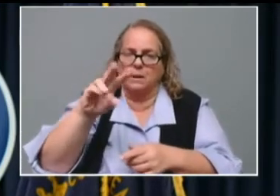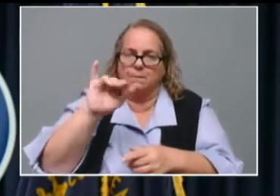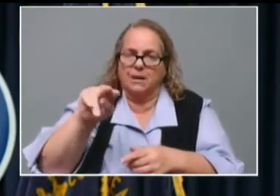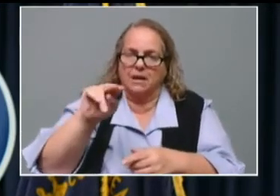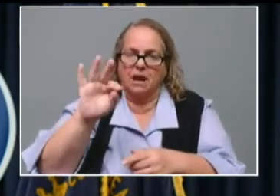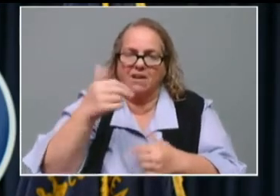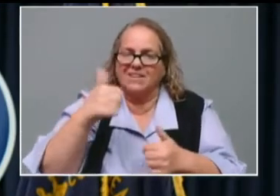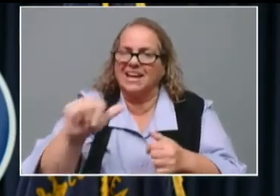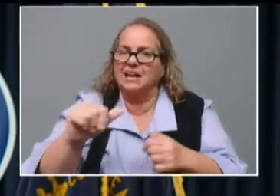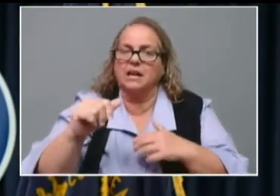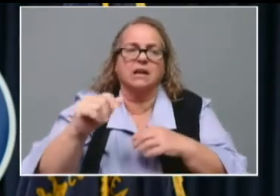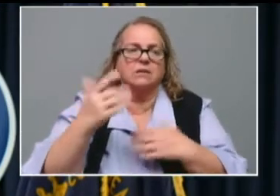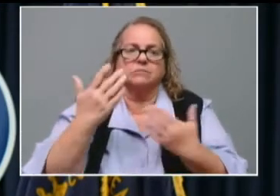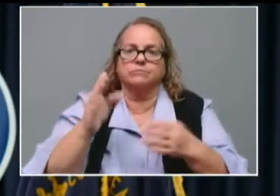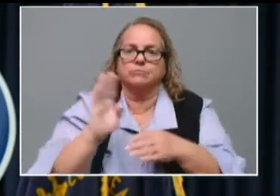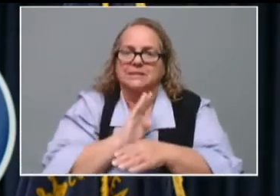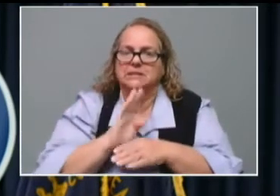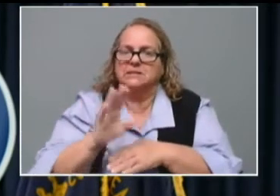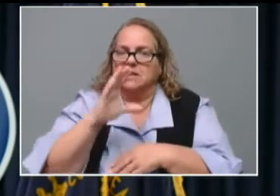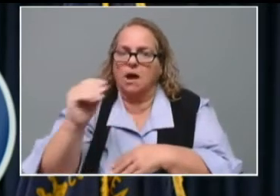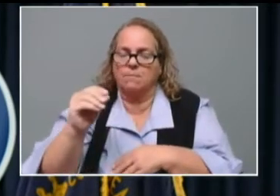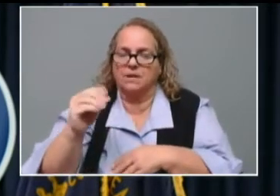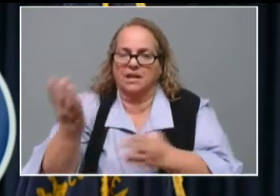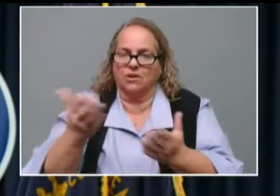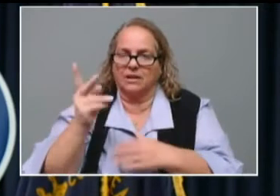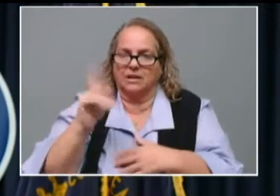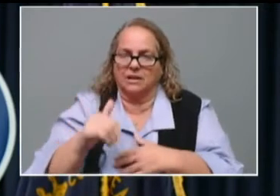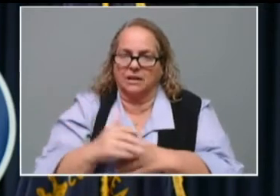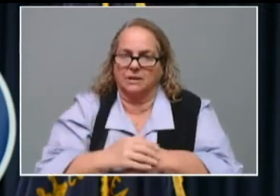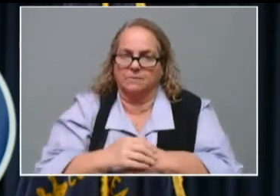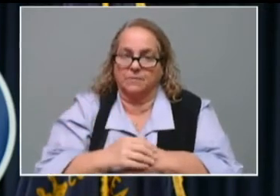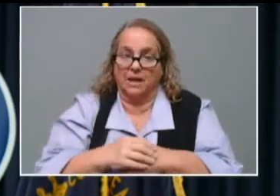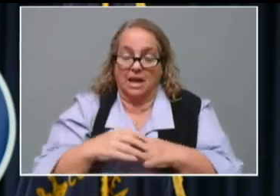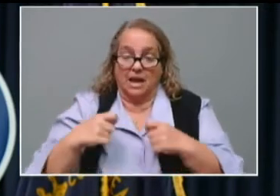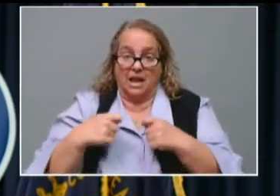it's special an electric vehicle charging $69 million dollars to help